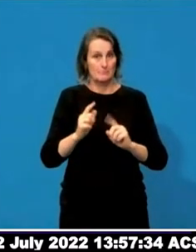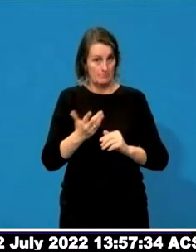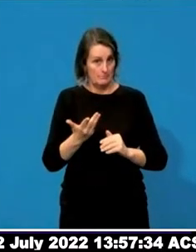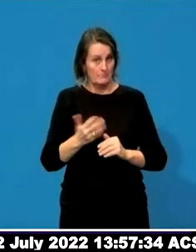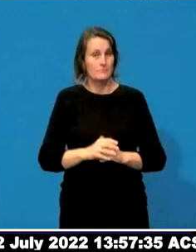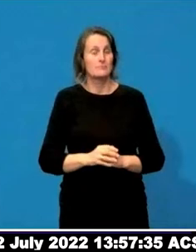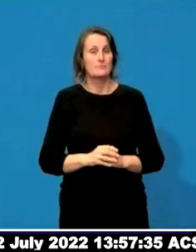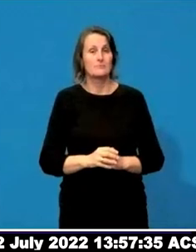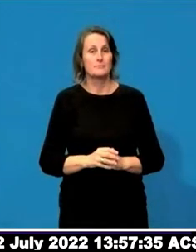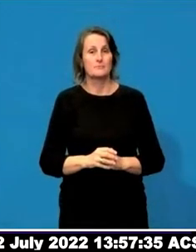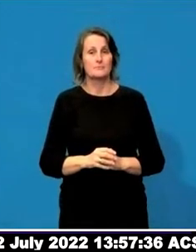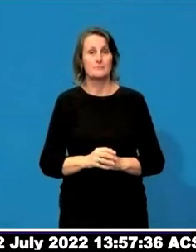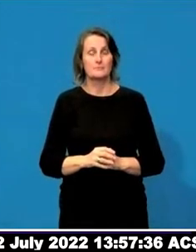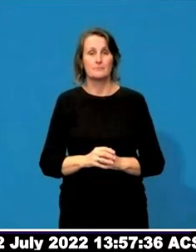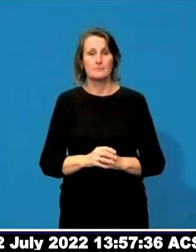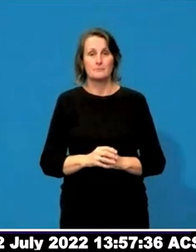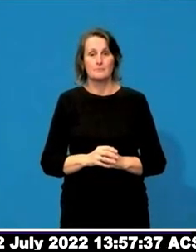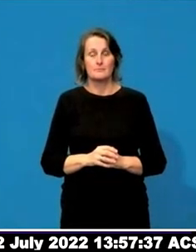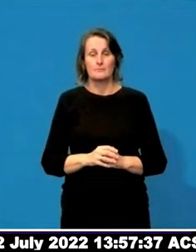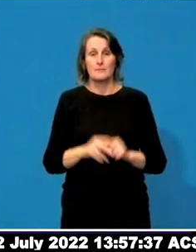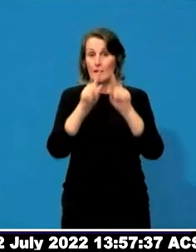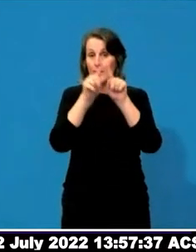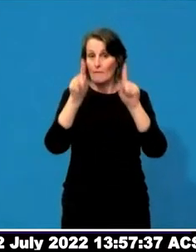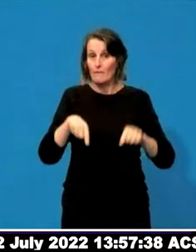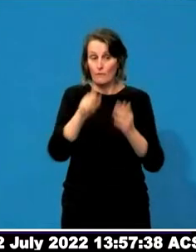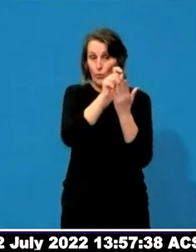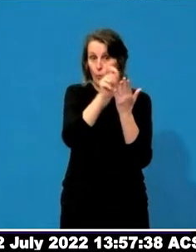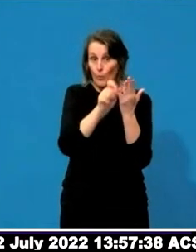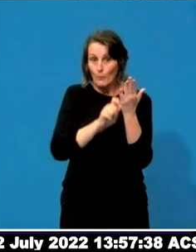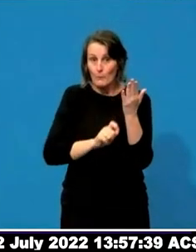I think doing the forms and, you know -